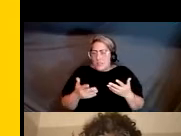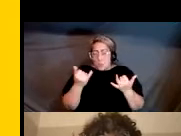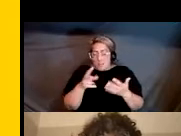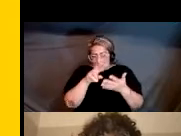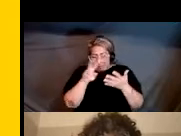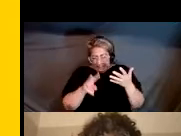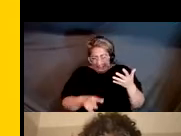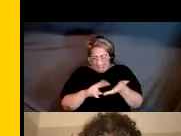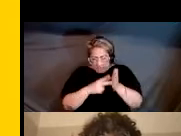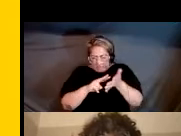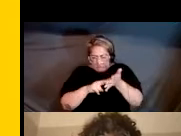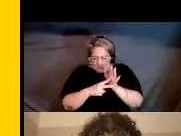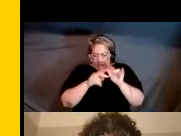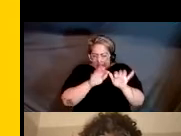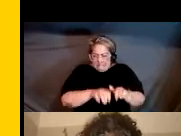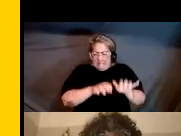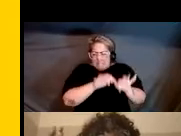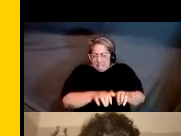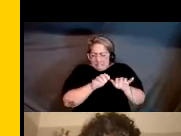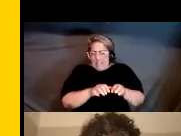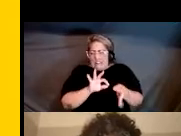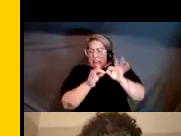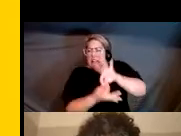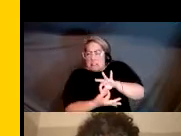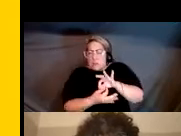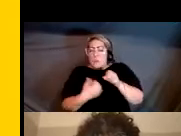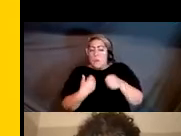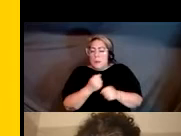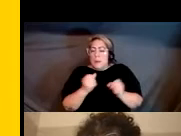more operationally sound guidelines.